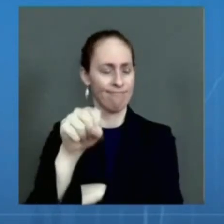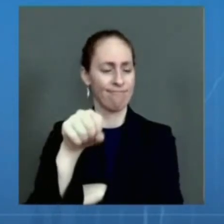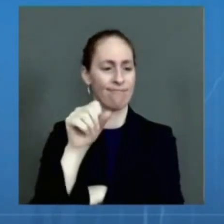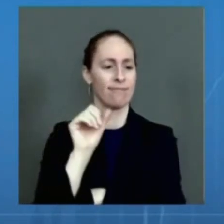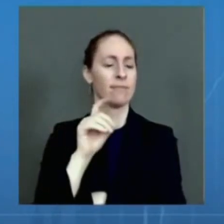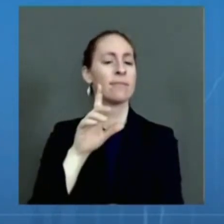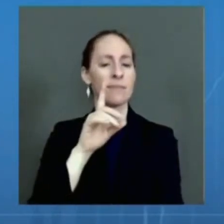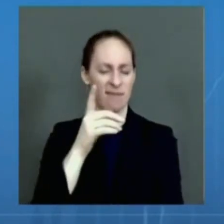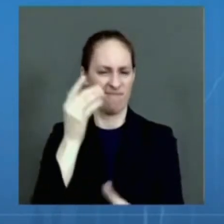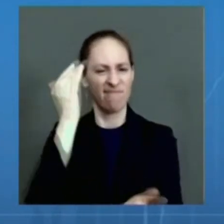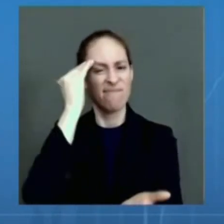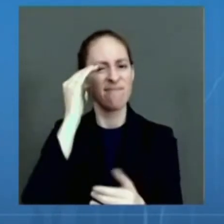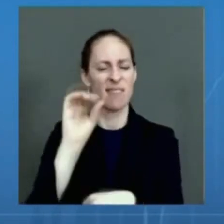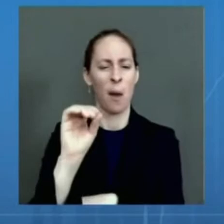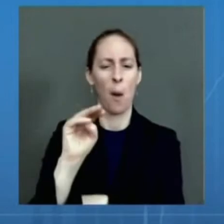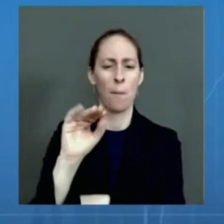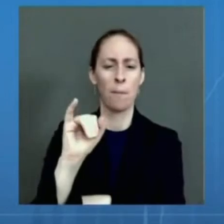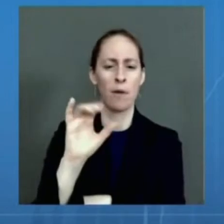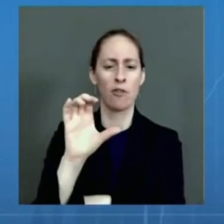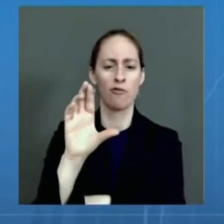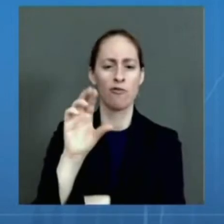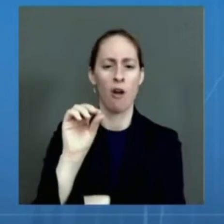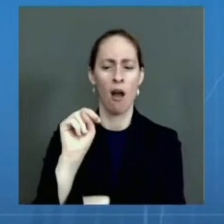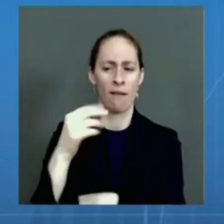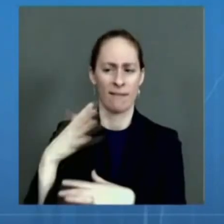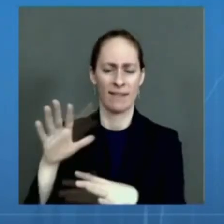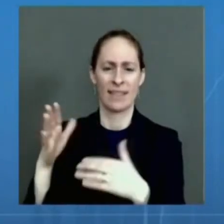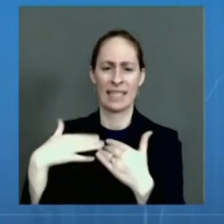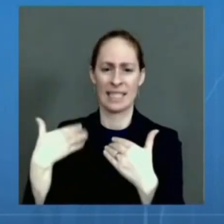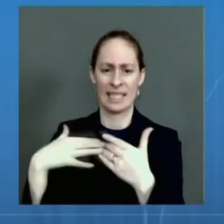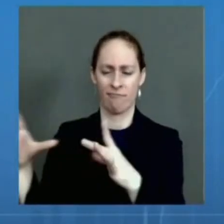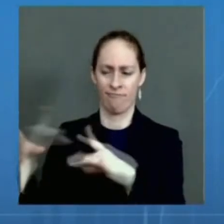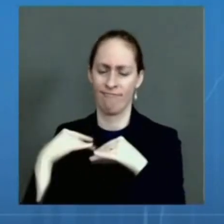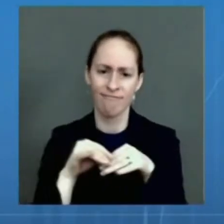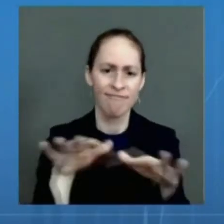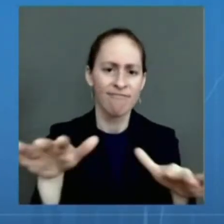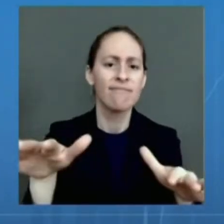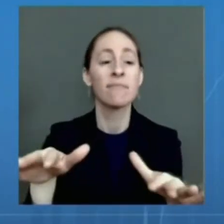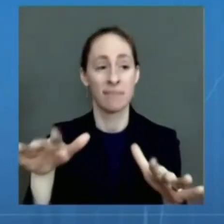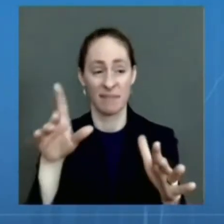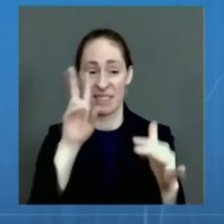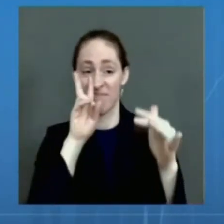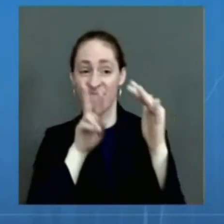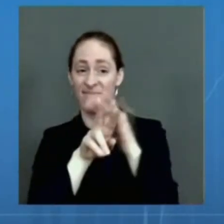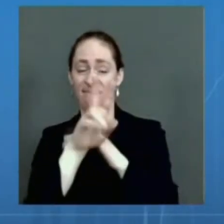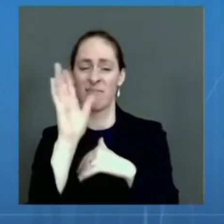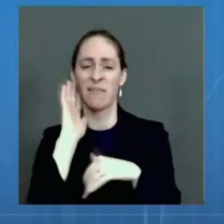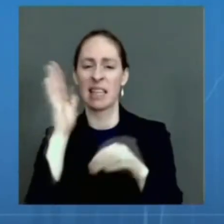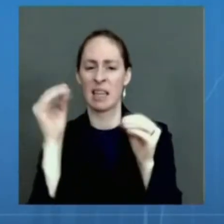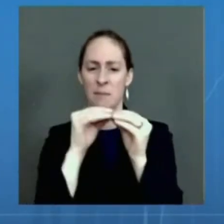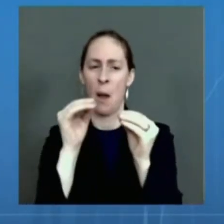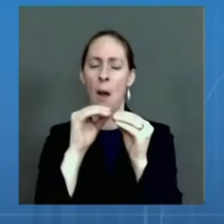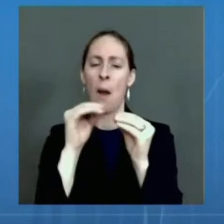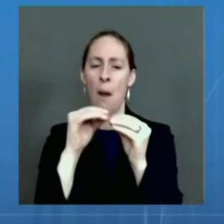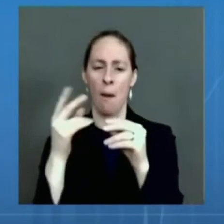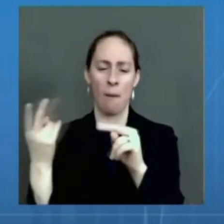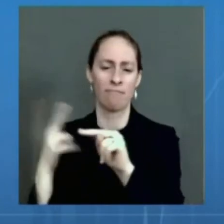MEDICAL EXPERTS ANTICIPATE IT WILL LEAD TO A RISE IN CASES.